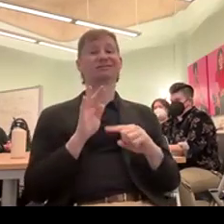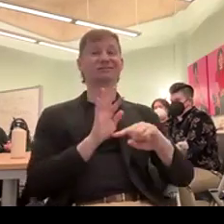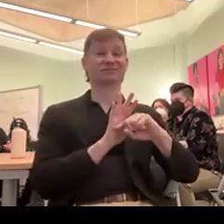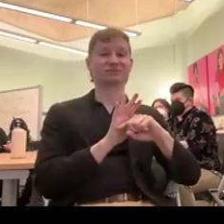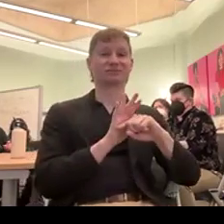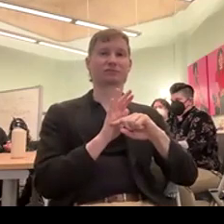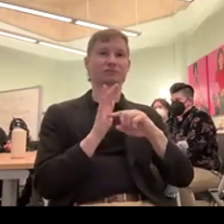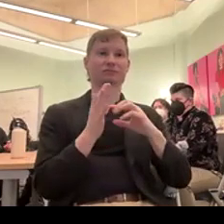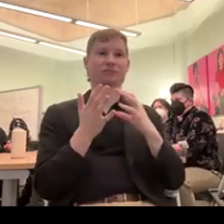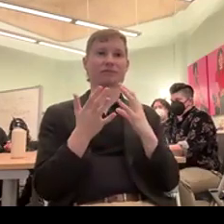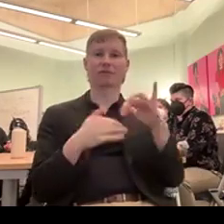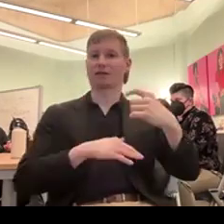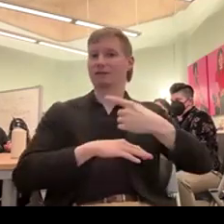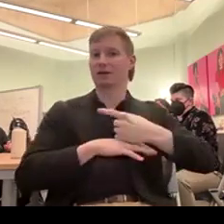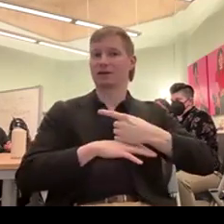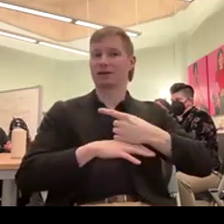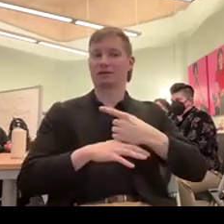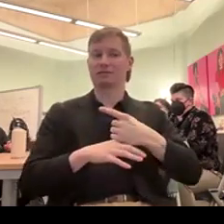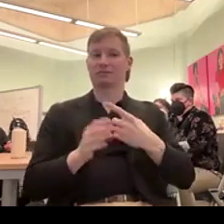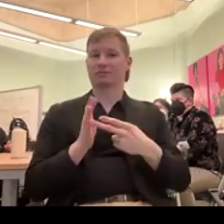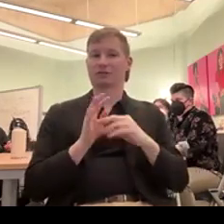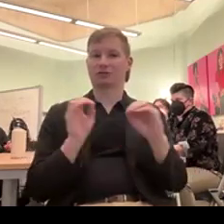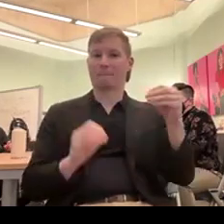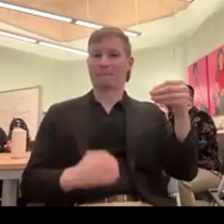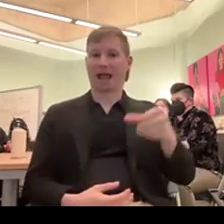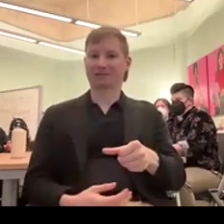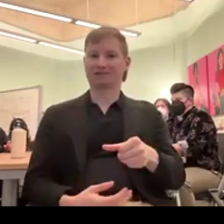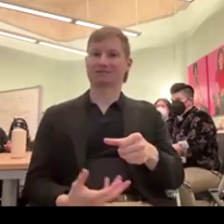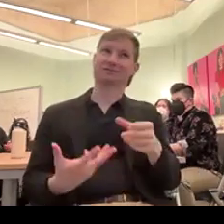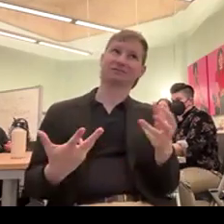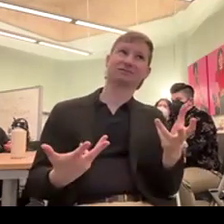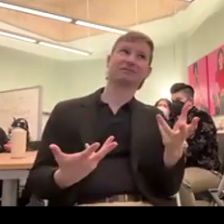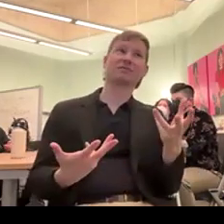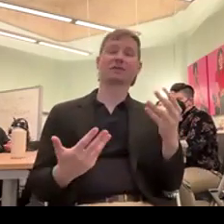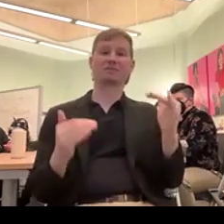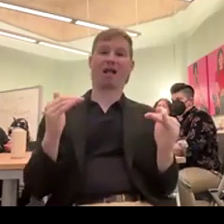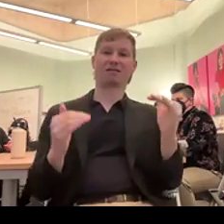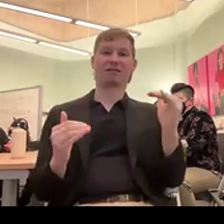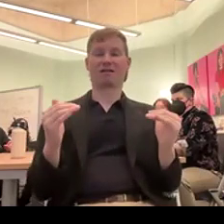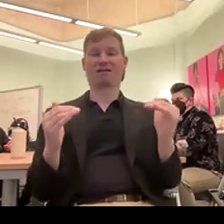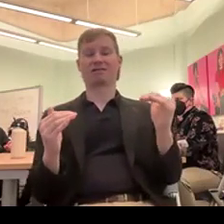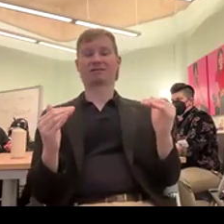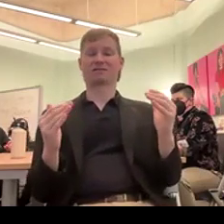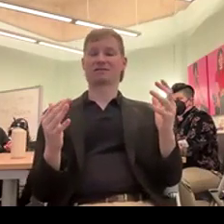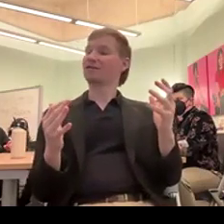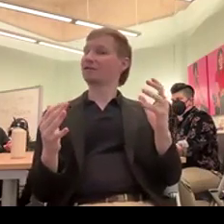day off. But the con of that is, that day I probably just won't get paid, right? And so,